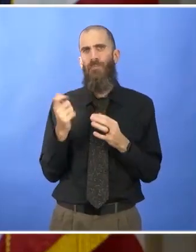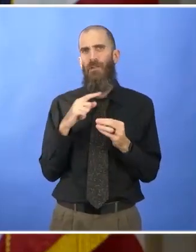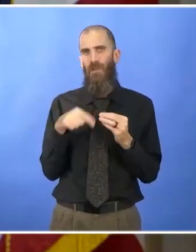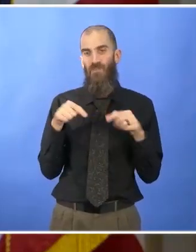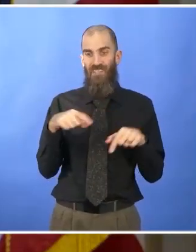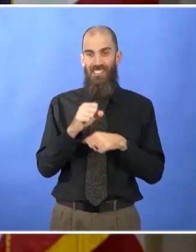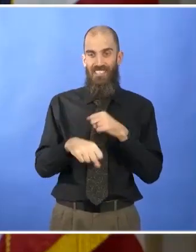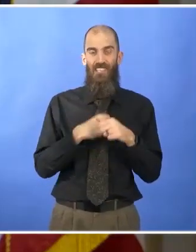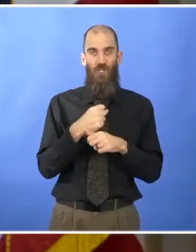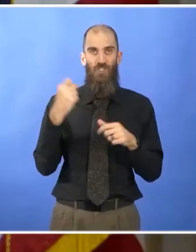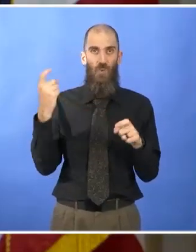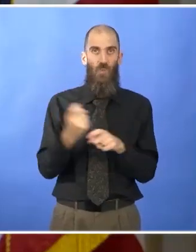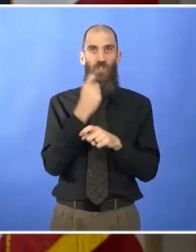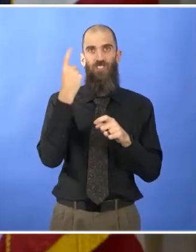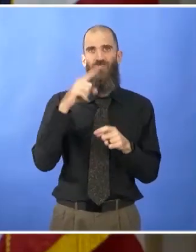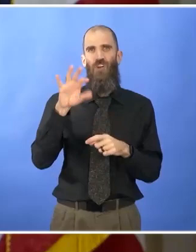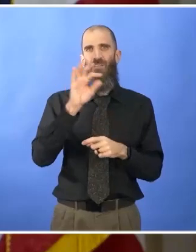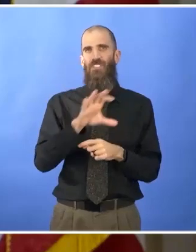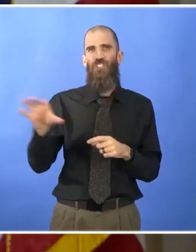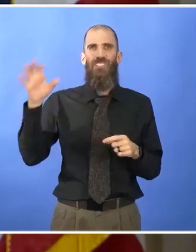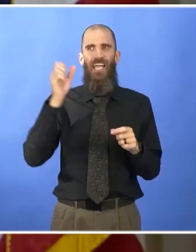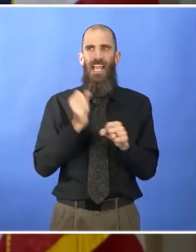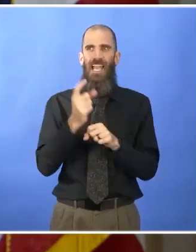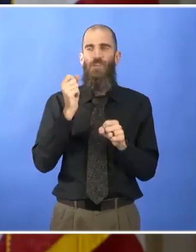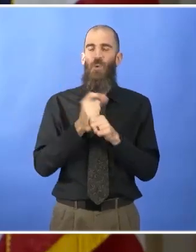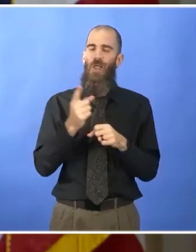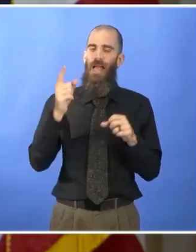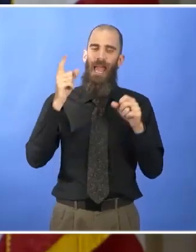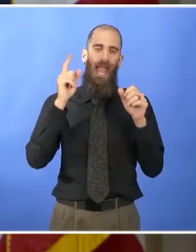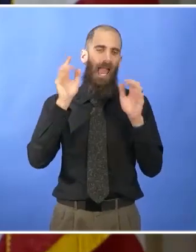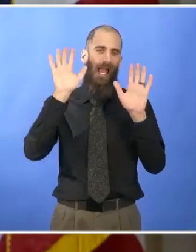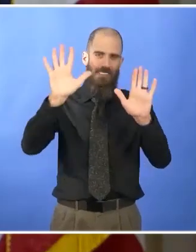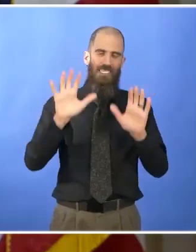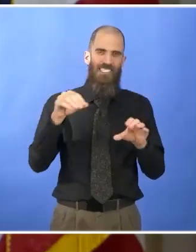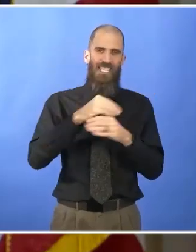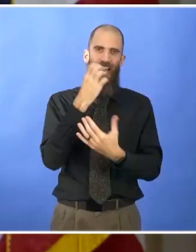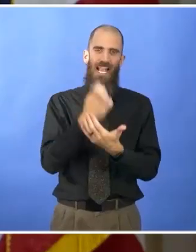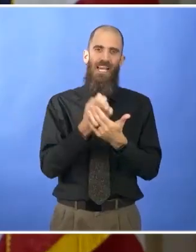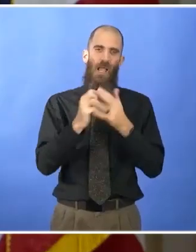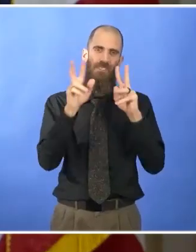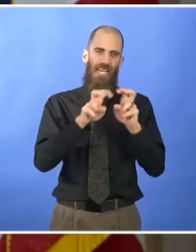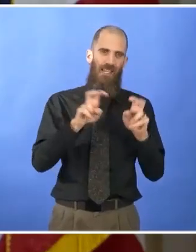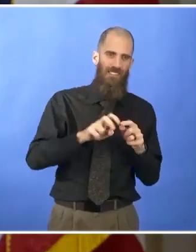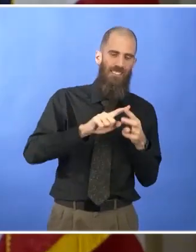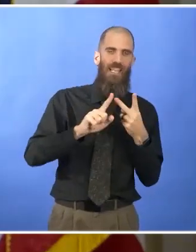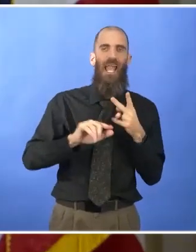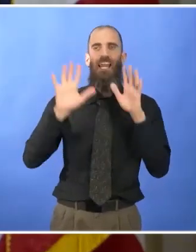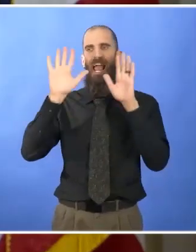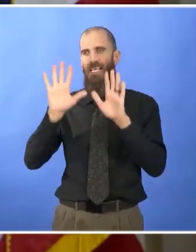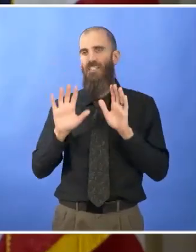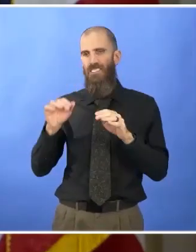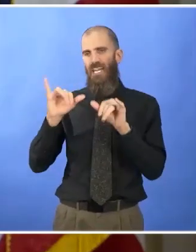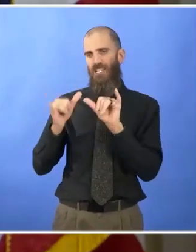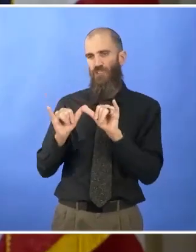AND EXCELLENCE IN ENGINEERING AWARDS. WHEN YOU LEAVE THIS AGENCY, YOU ARE CONSTANTLY TOUTING ALL THE